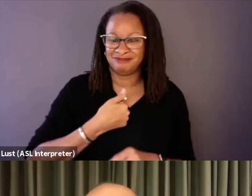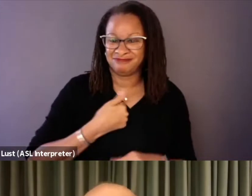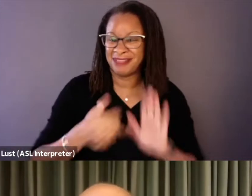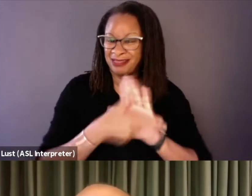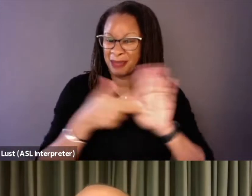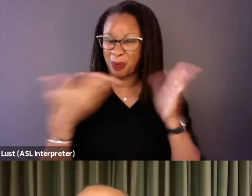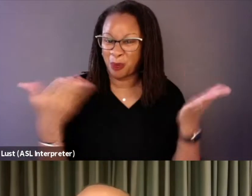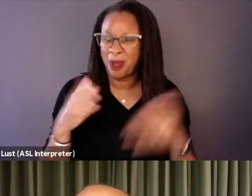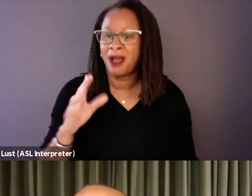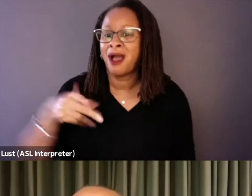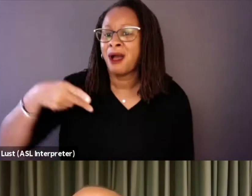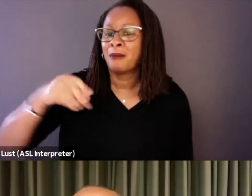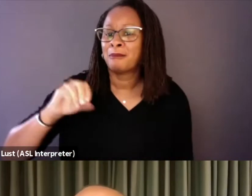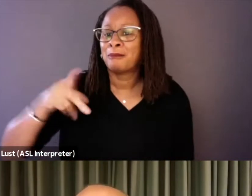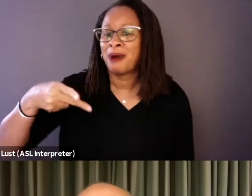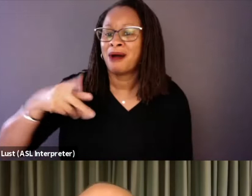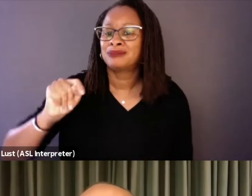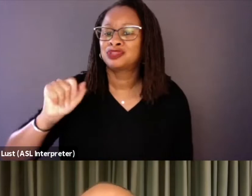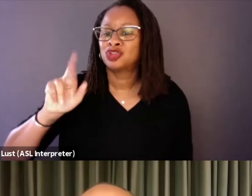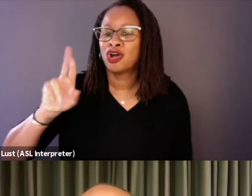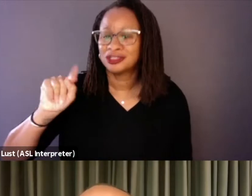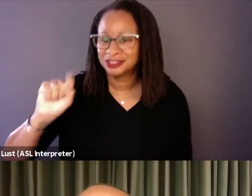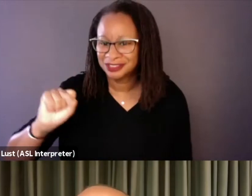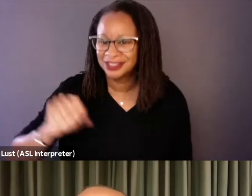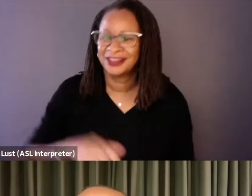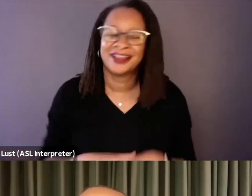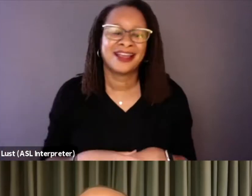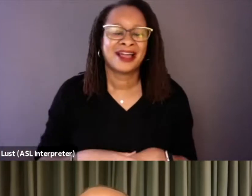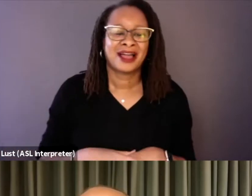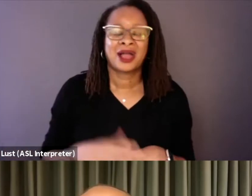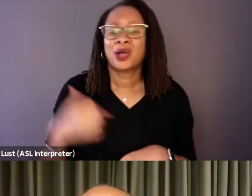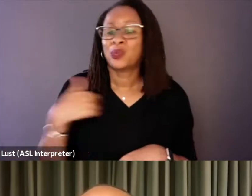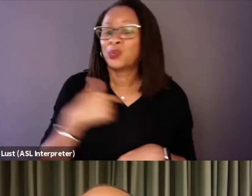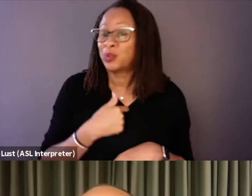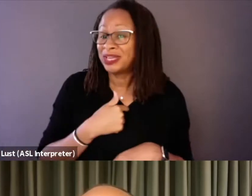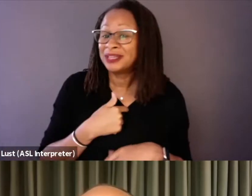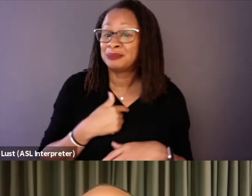So we'd be on the same bill sometimes as 3 Teens Kill 4 and we'd play at the Pyramid.